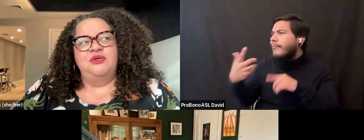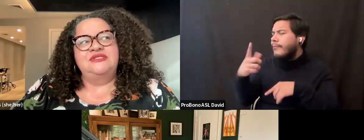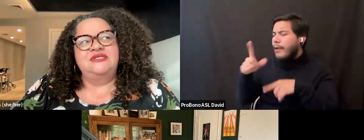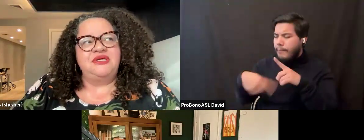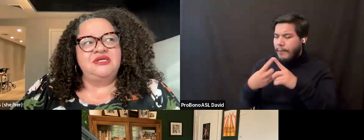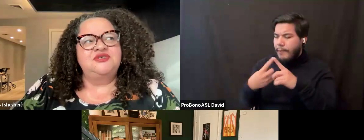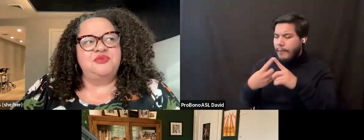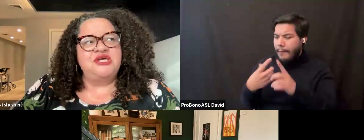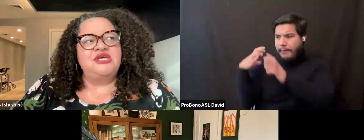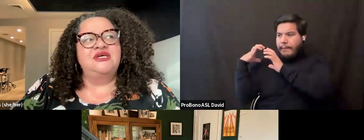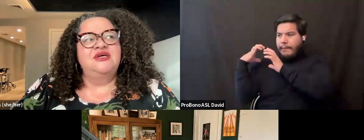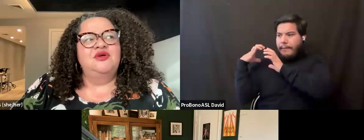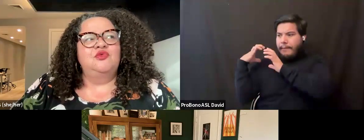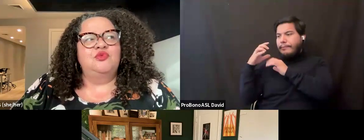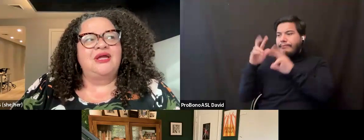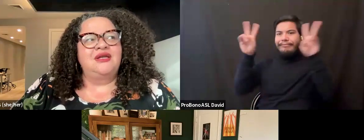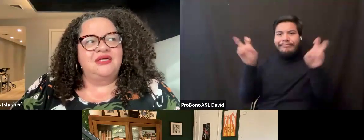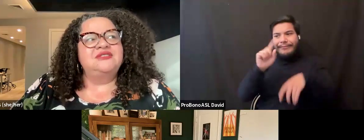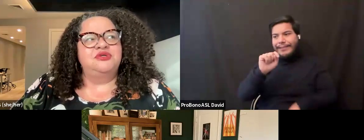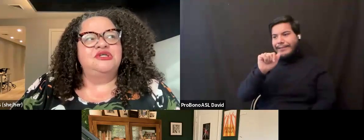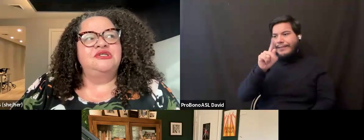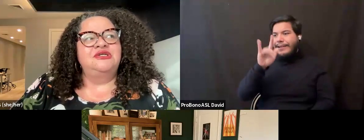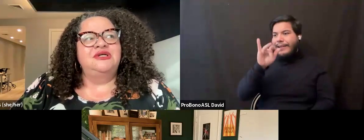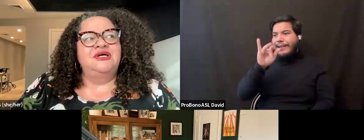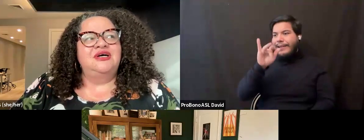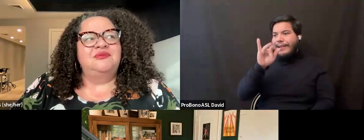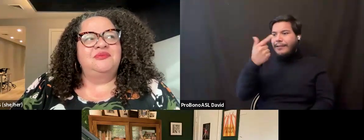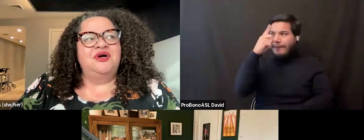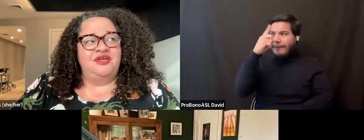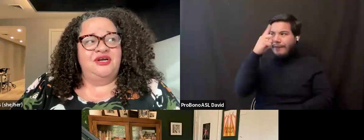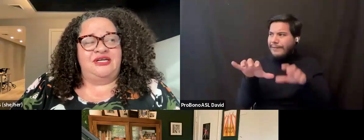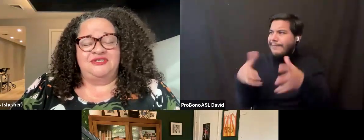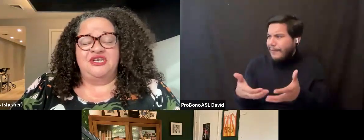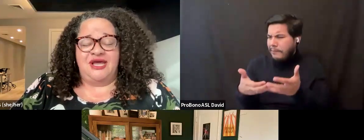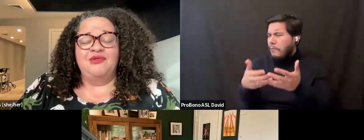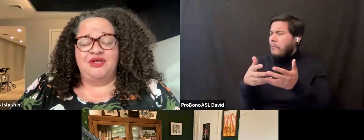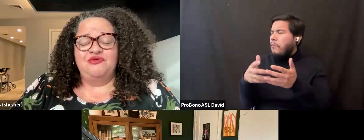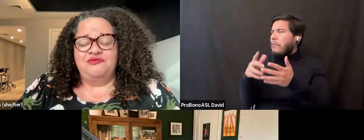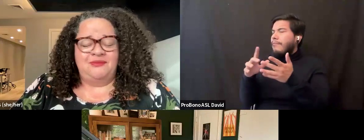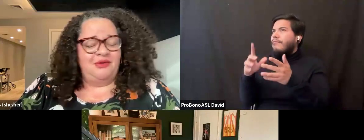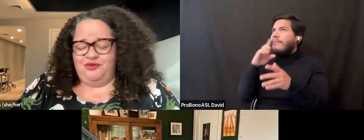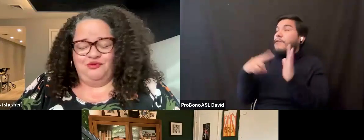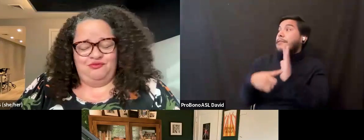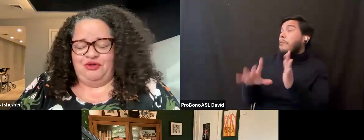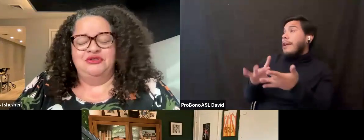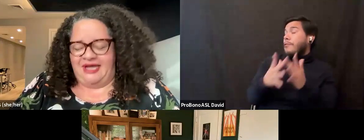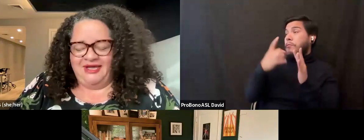What does it mean to be recognizable on the internet, especially now that you've come out with your real name?